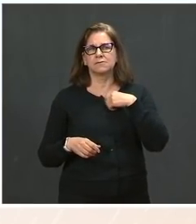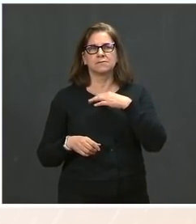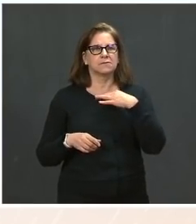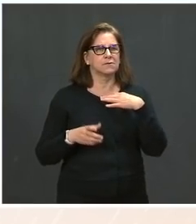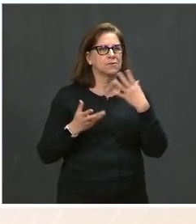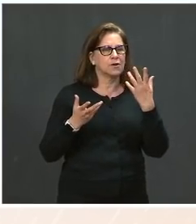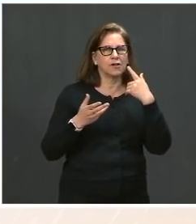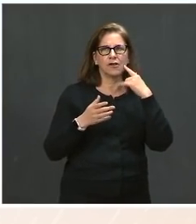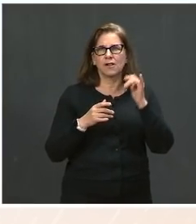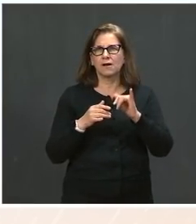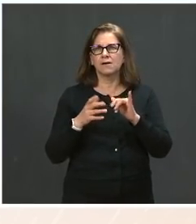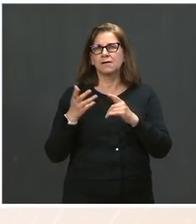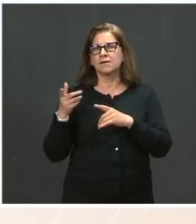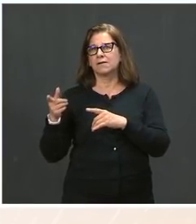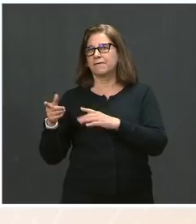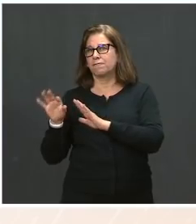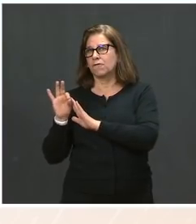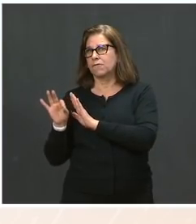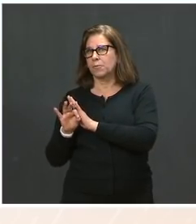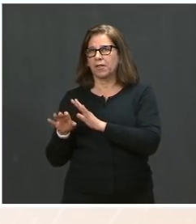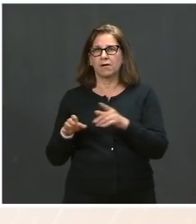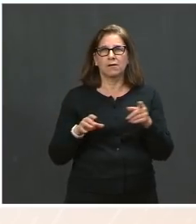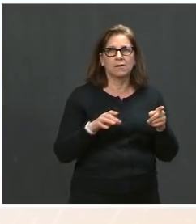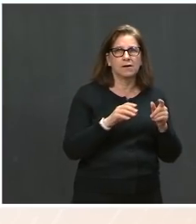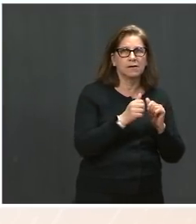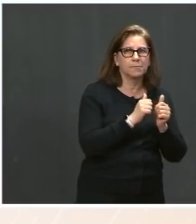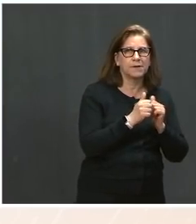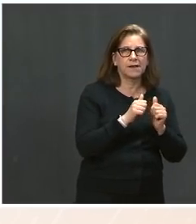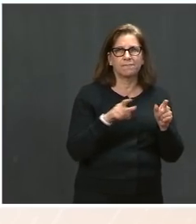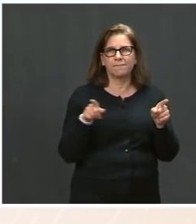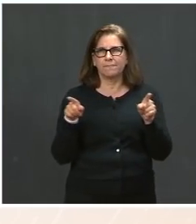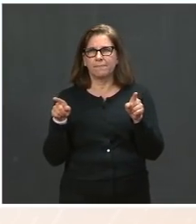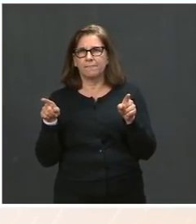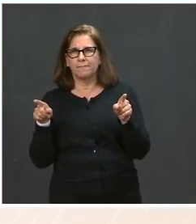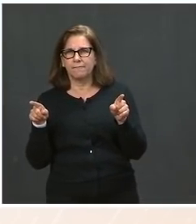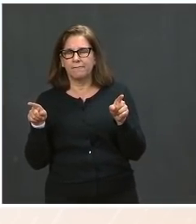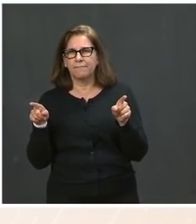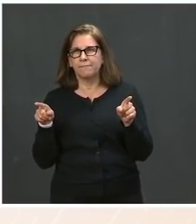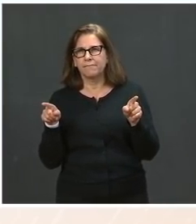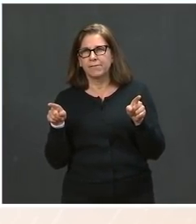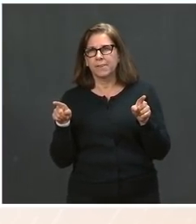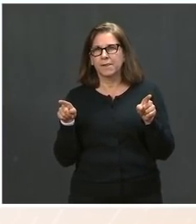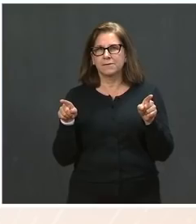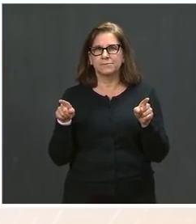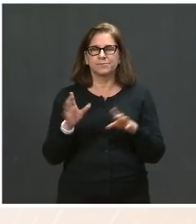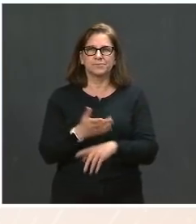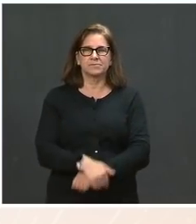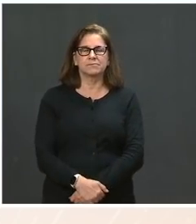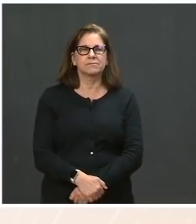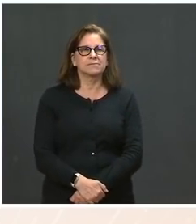The Press: Thanks, Jen. Can I just get you on one final gun question? Ms. Psaki: Yeah. The Press: The Vice President talked a little bit about -- so the President